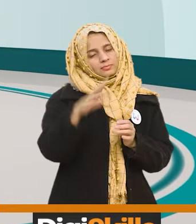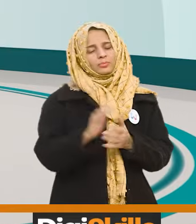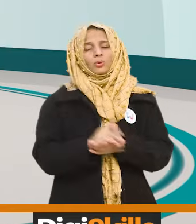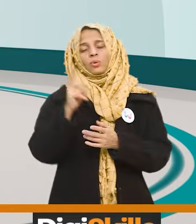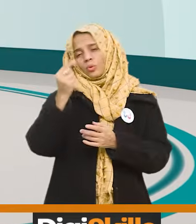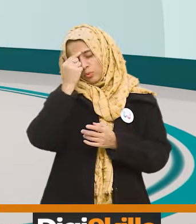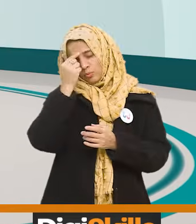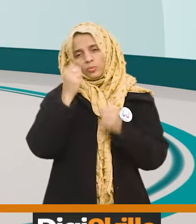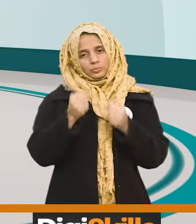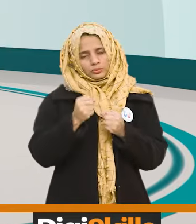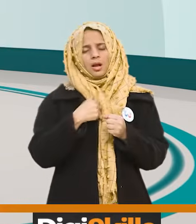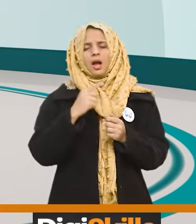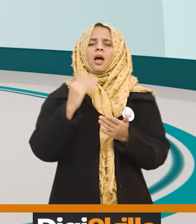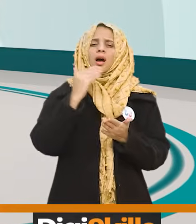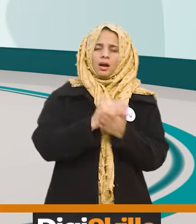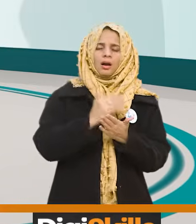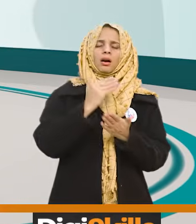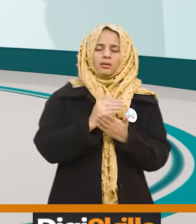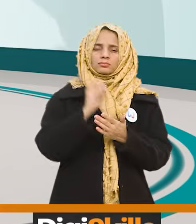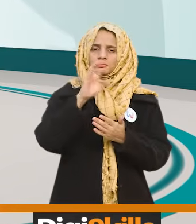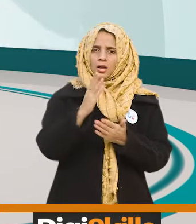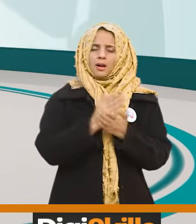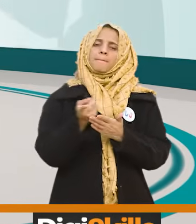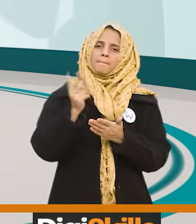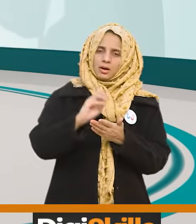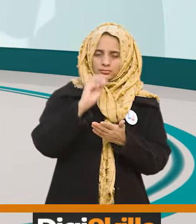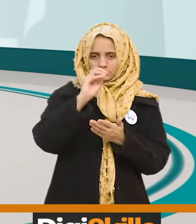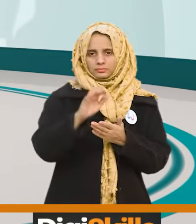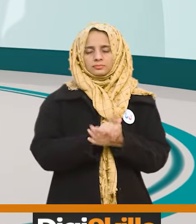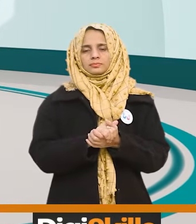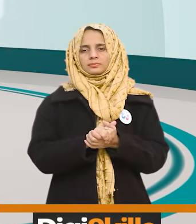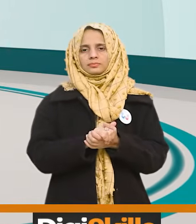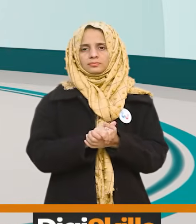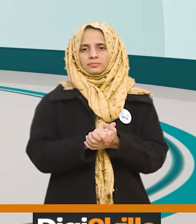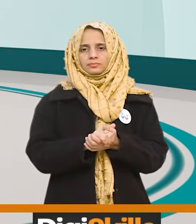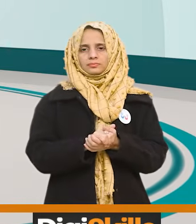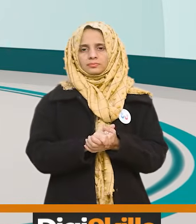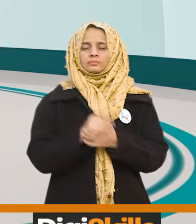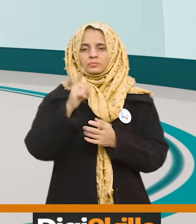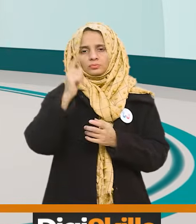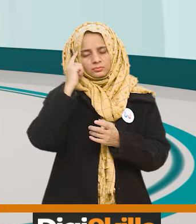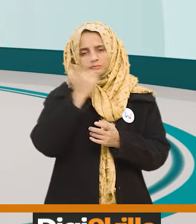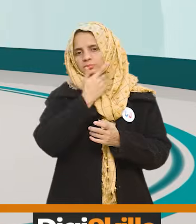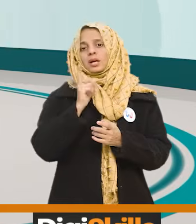But if the client has some problem and if the client has deposited half of the amount now and will deposit the half later, since you’re concerned with the first milestone